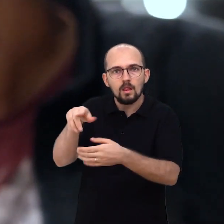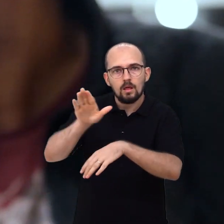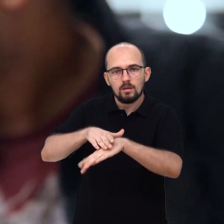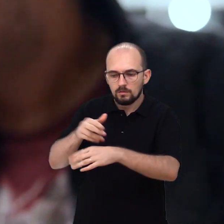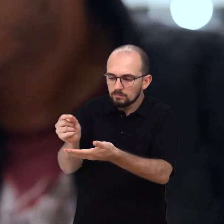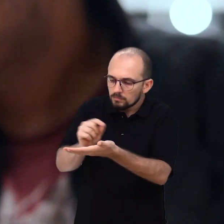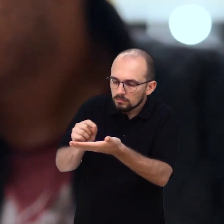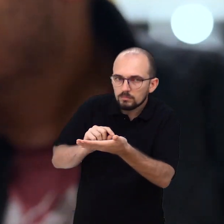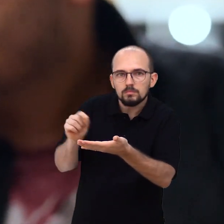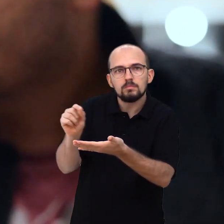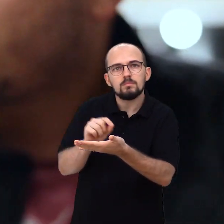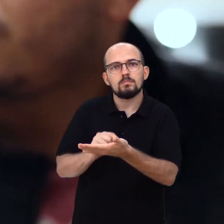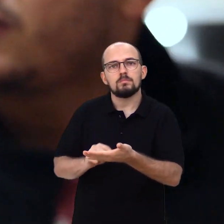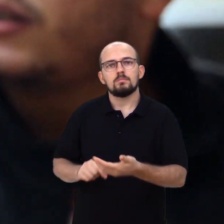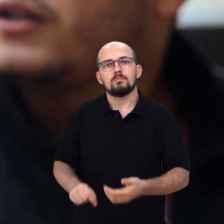He drew them all.